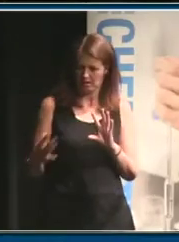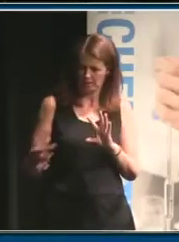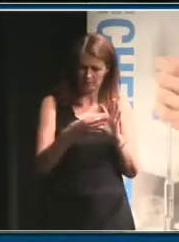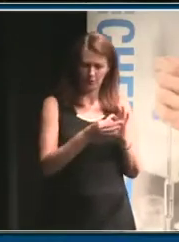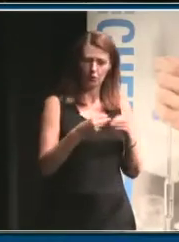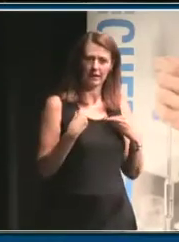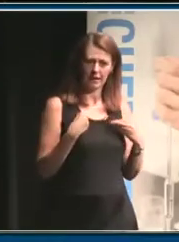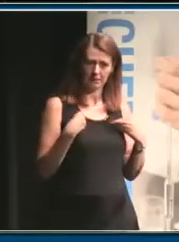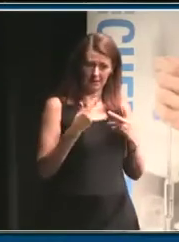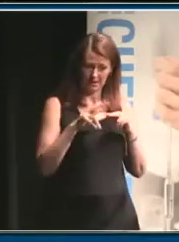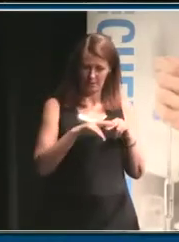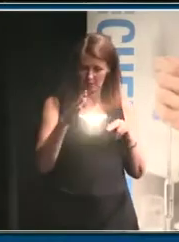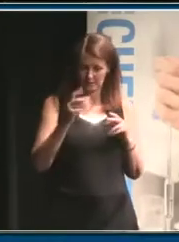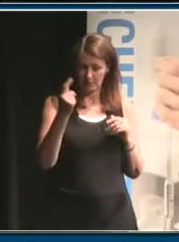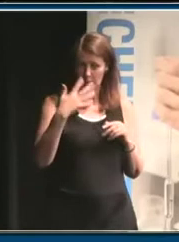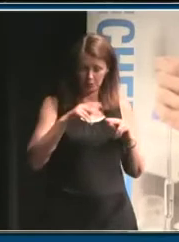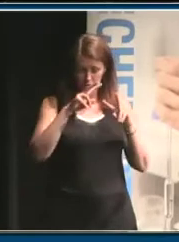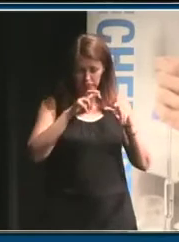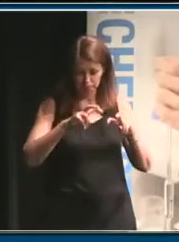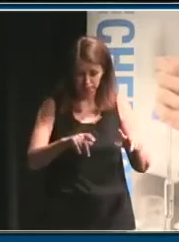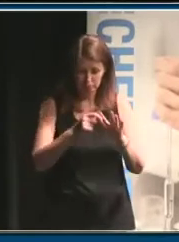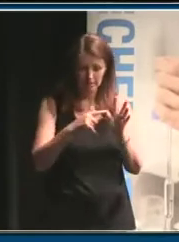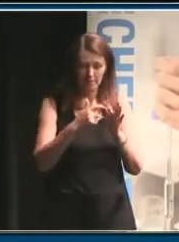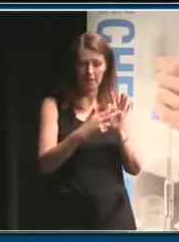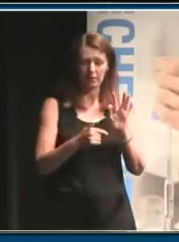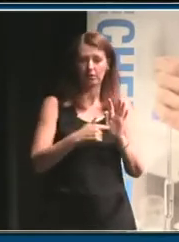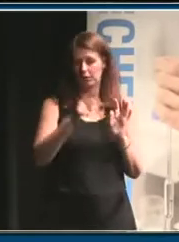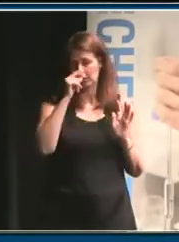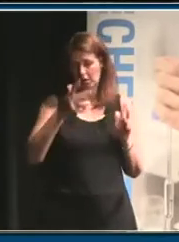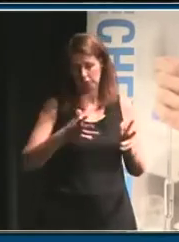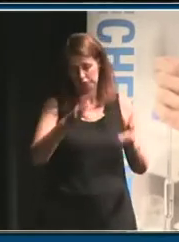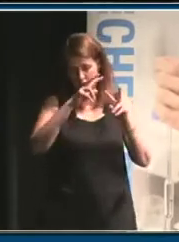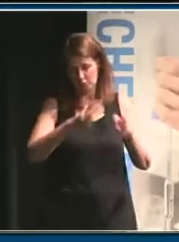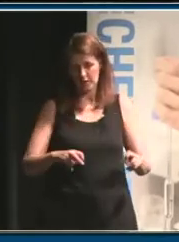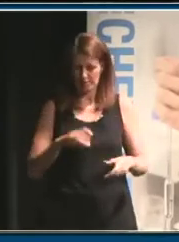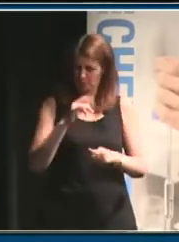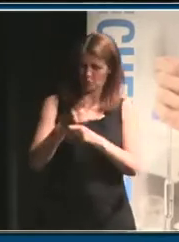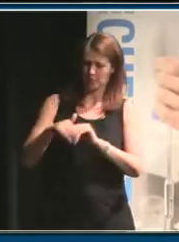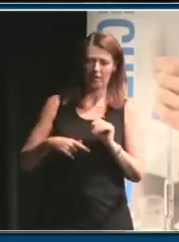so someone wants to go through and find my patent and see they're assigned to you can figure it out, but I’m not going to talk about that because that's not cool.